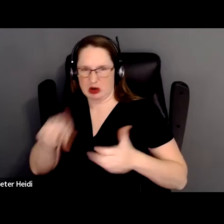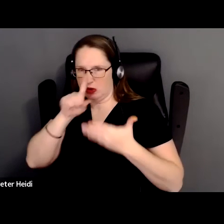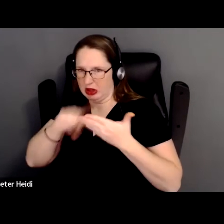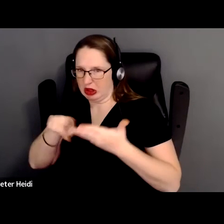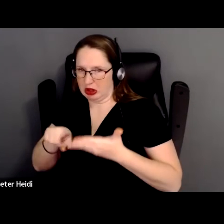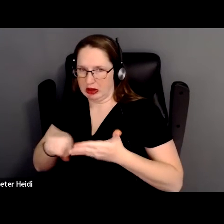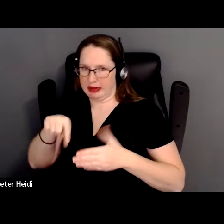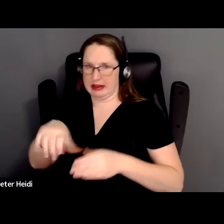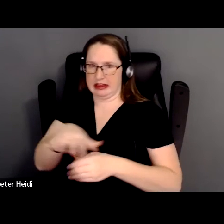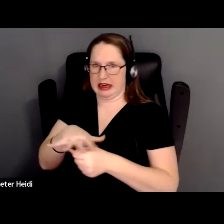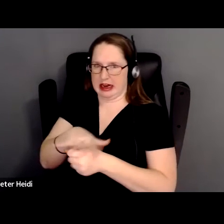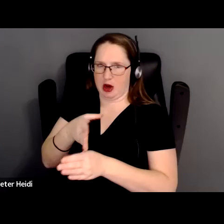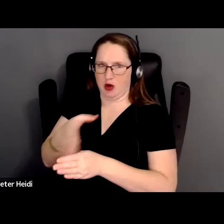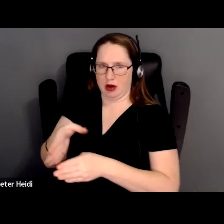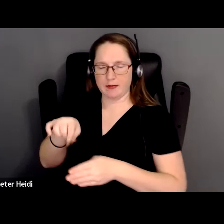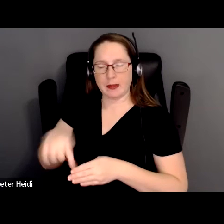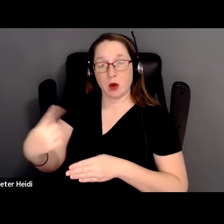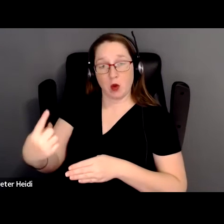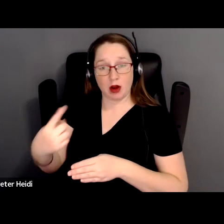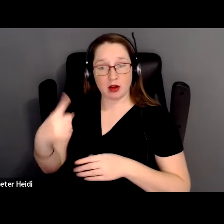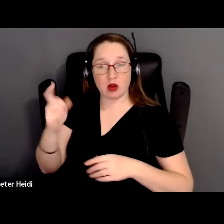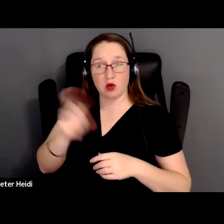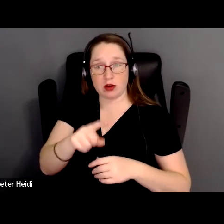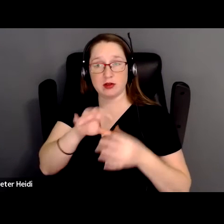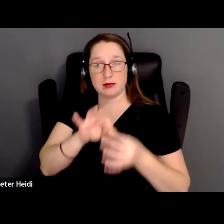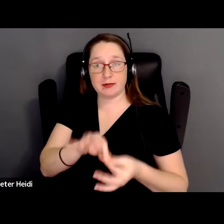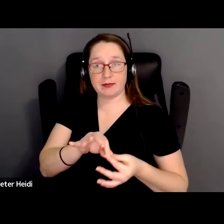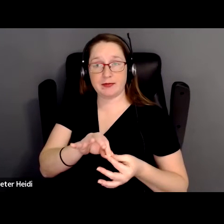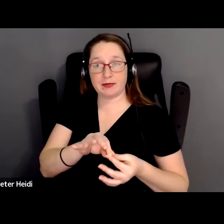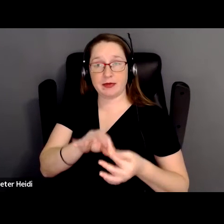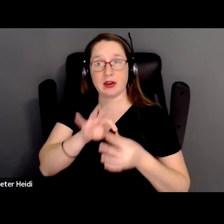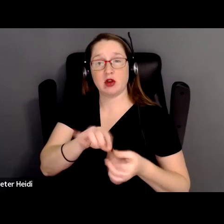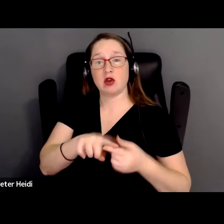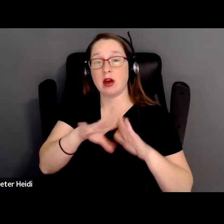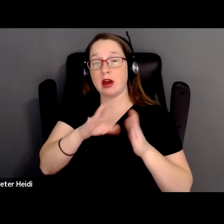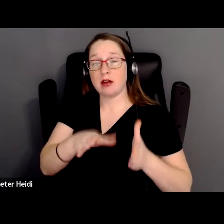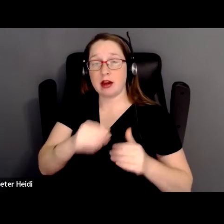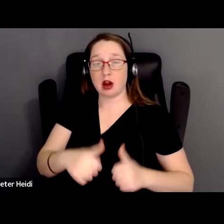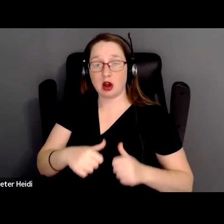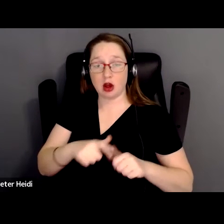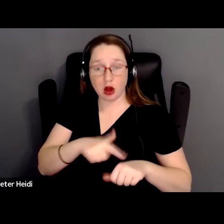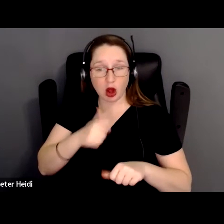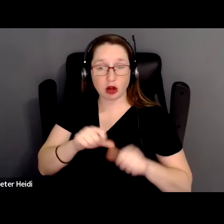in this area. One of those questions is in terms of housing and long-term supports, needs and outcomes.